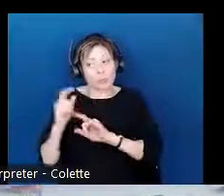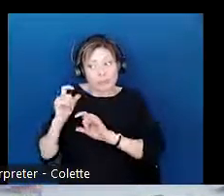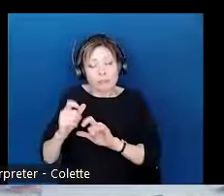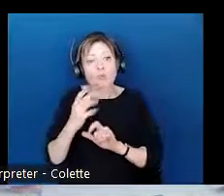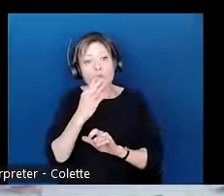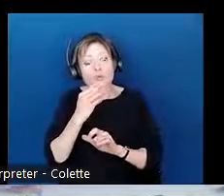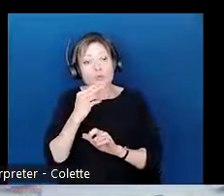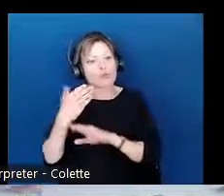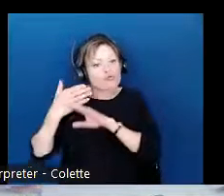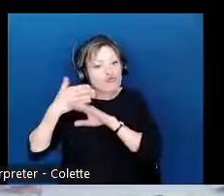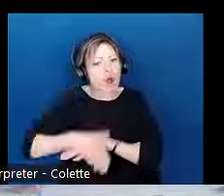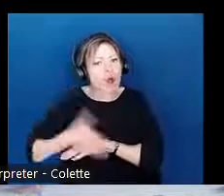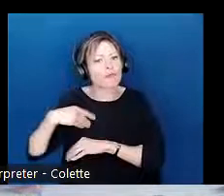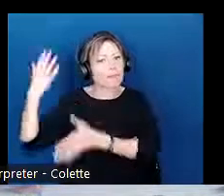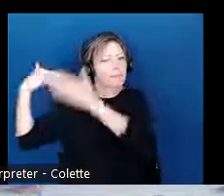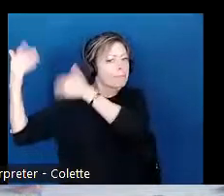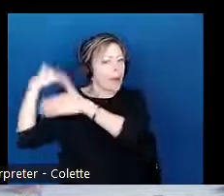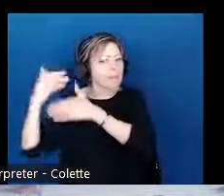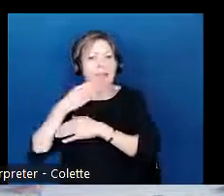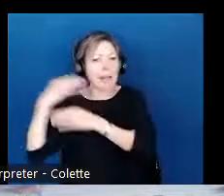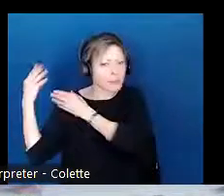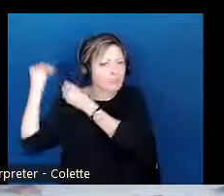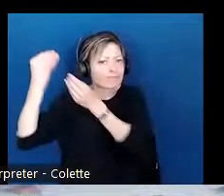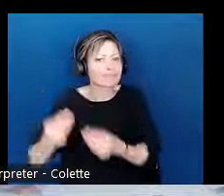so I believe Ash has been doing some some hedge laying recently